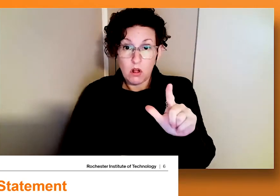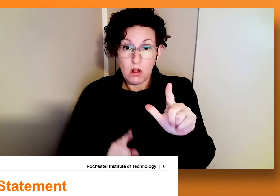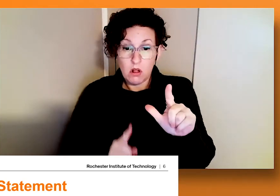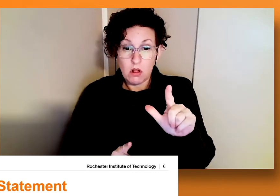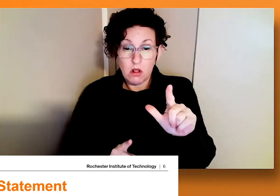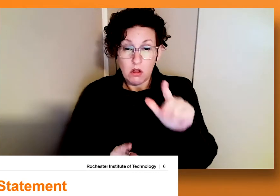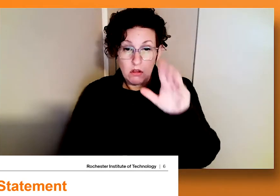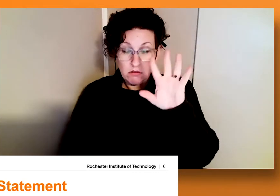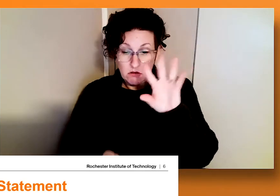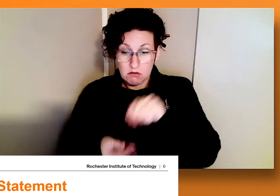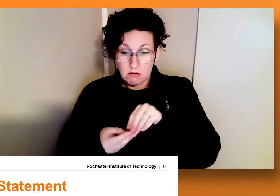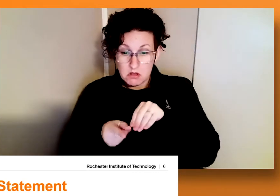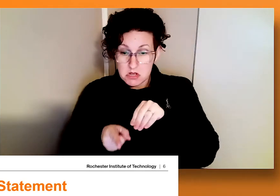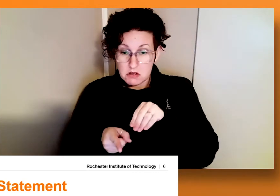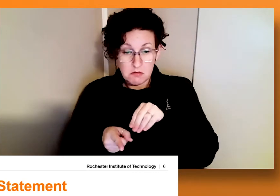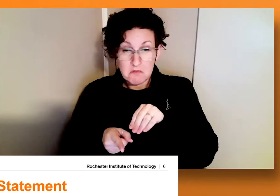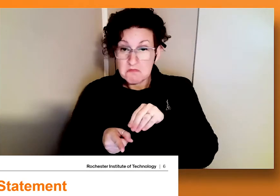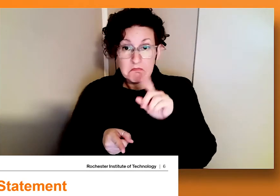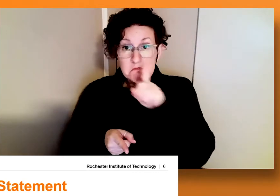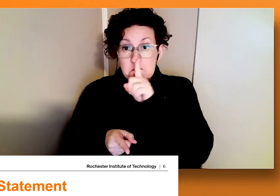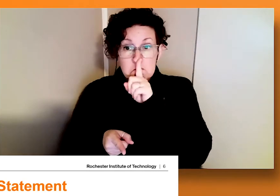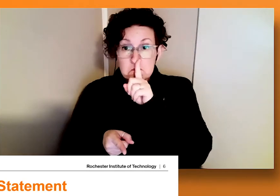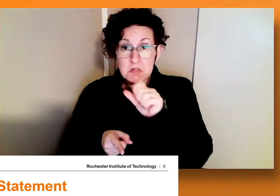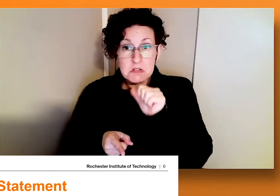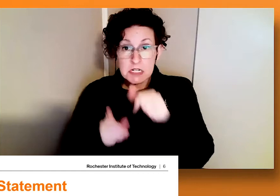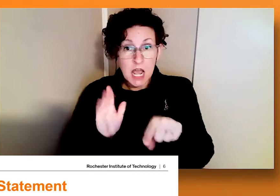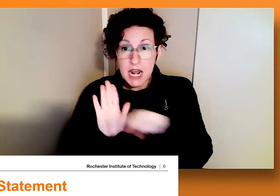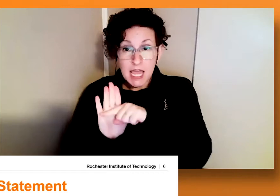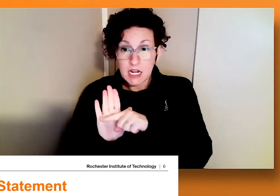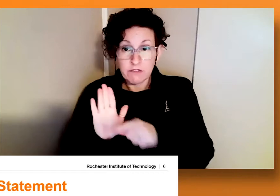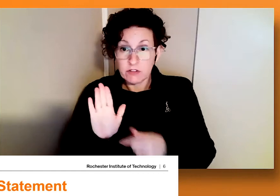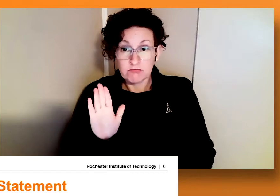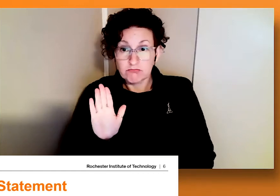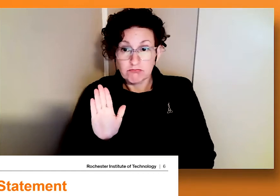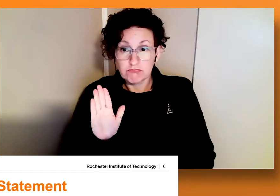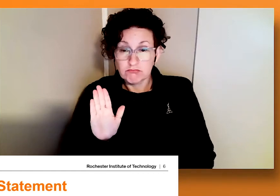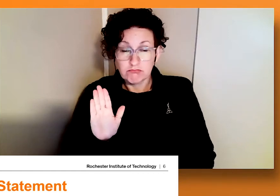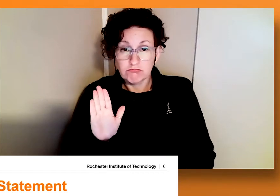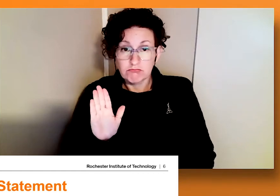the subtotal doesn't indicate that it's over--